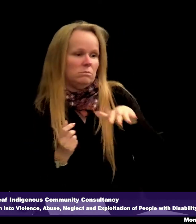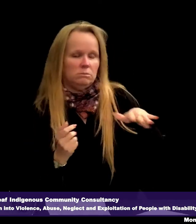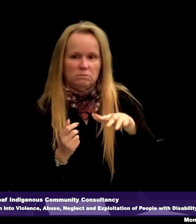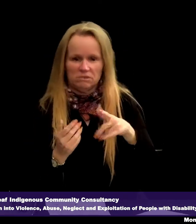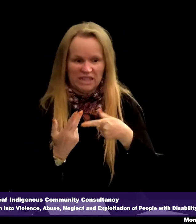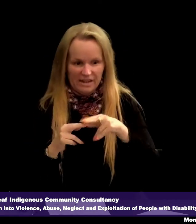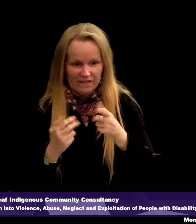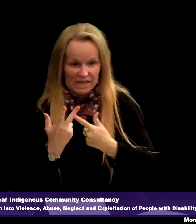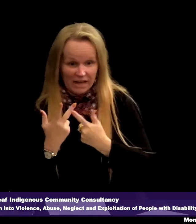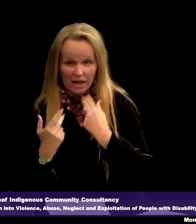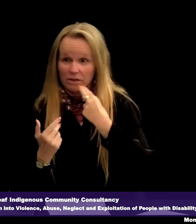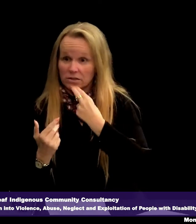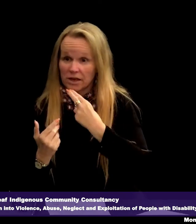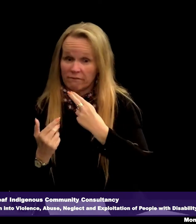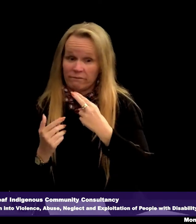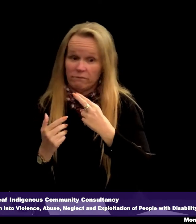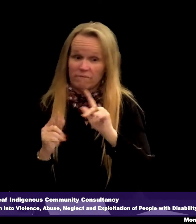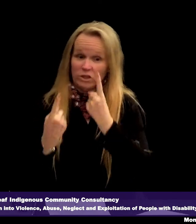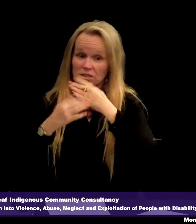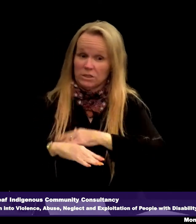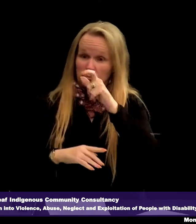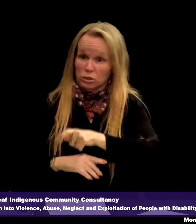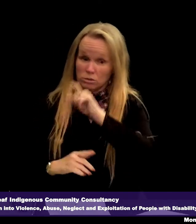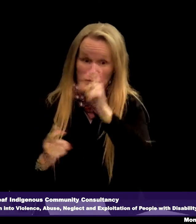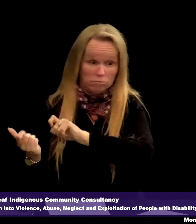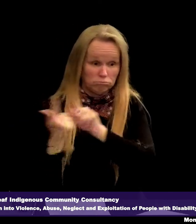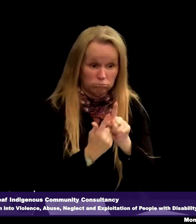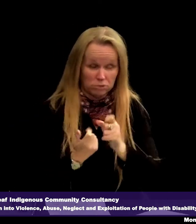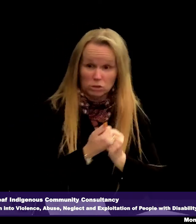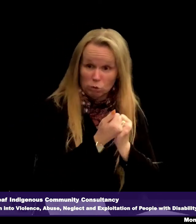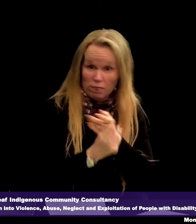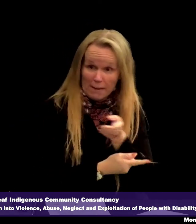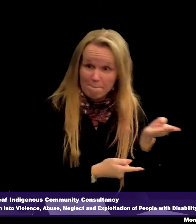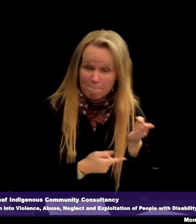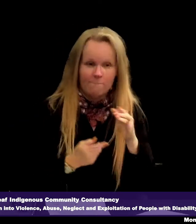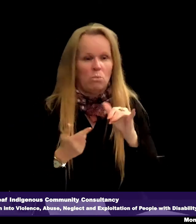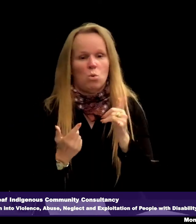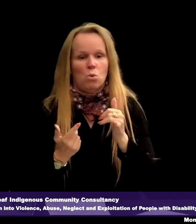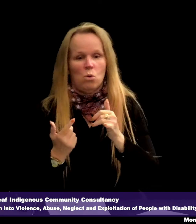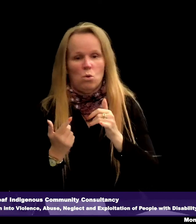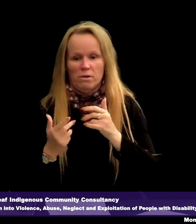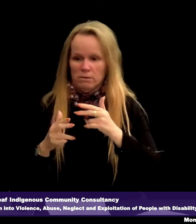out what's available in the place they are currently living, if there are other Deaf First Nations people who might be able to provide them with support where they